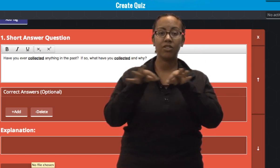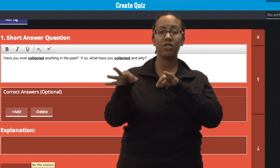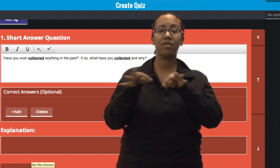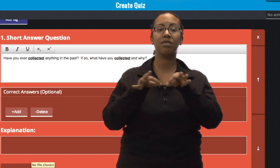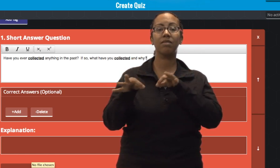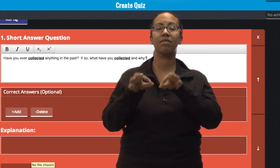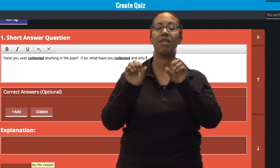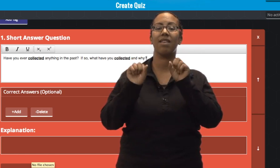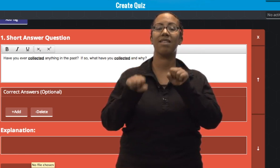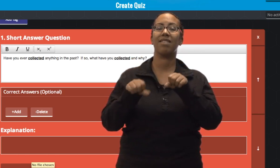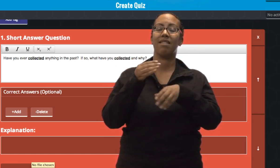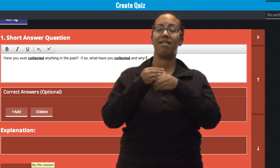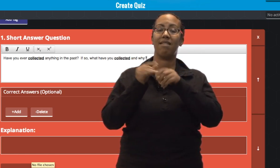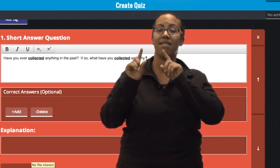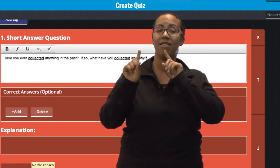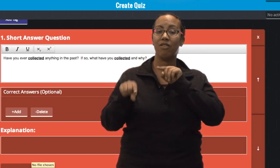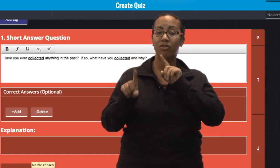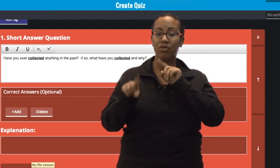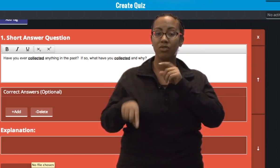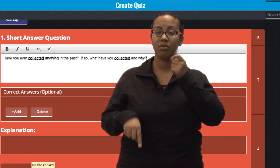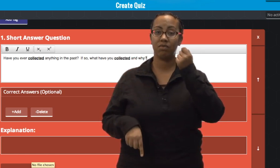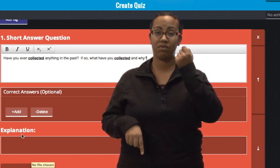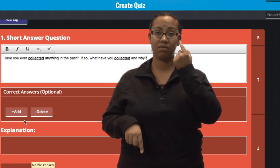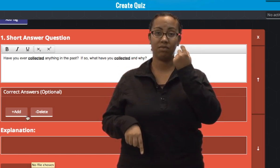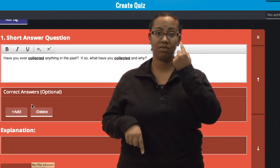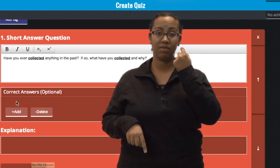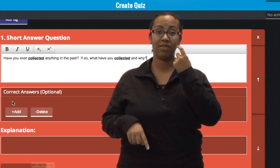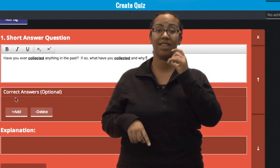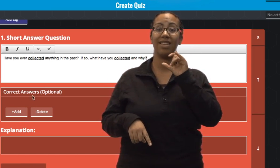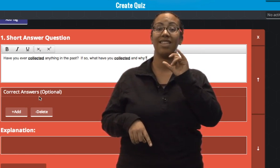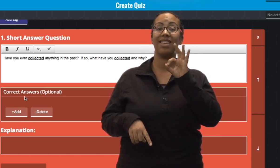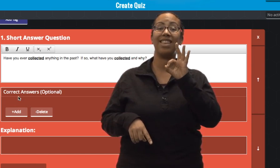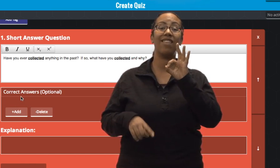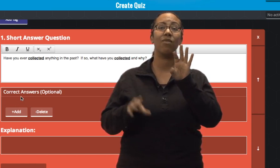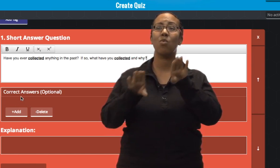You can add an explanation, you can add the answers,